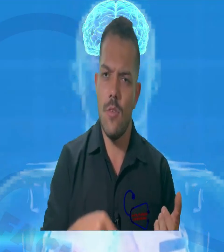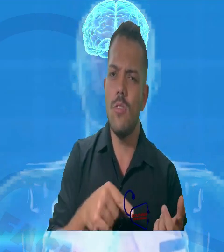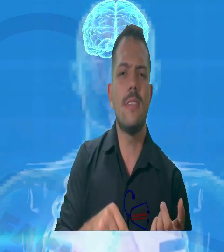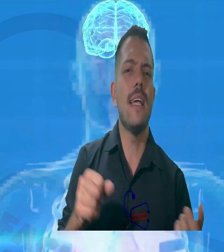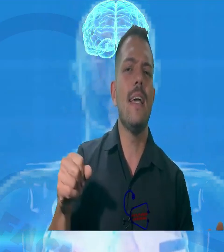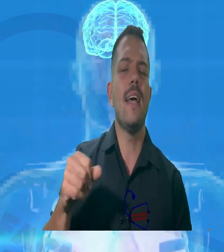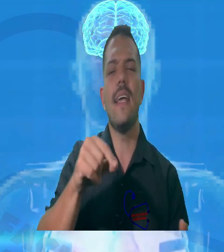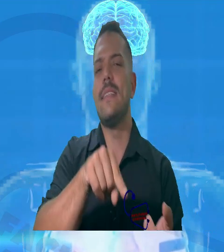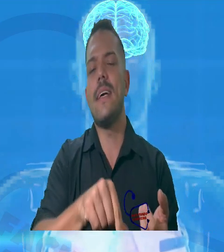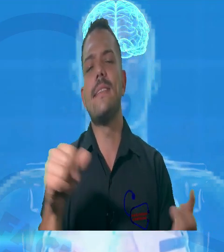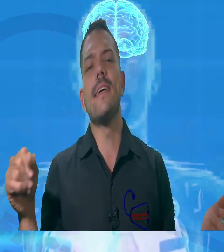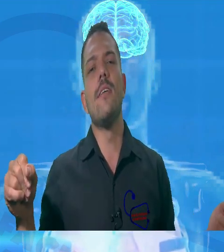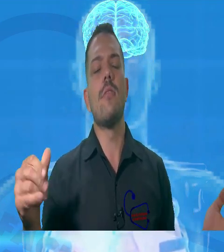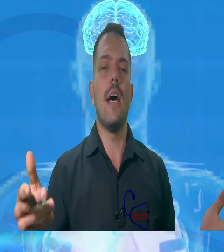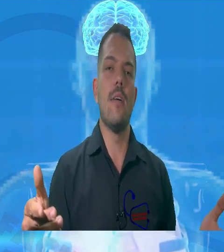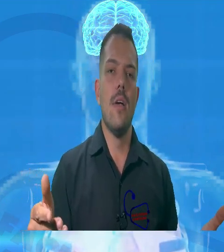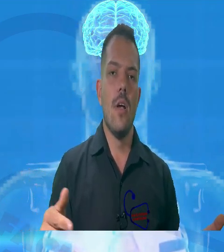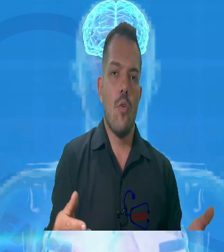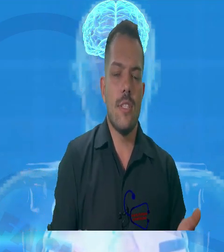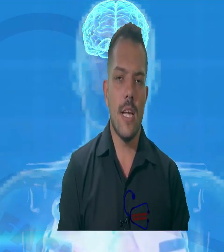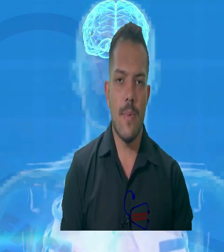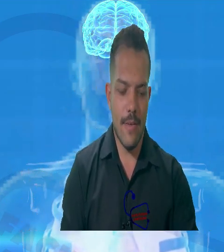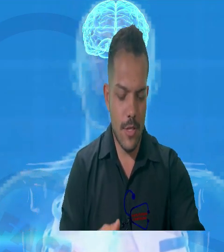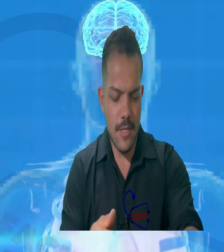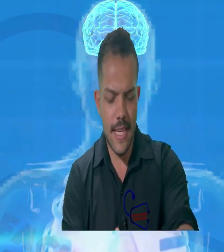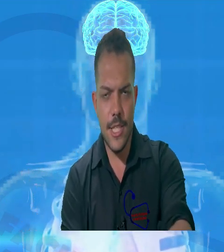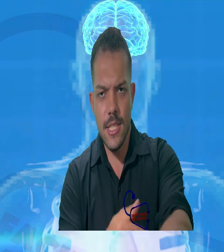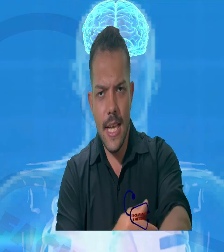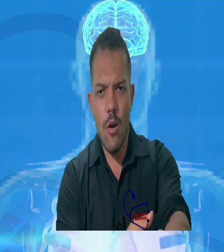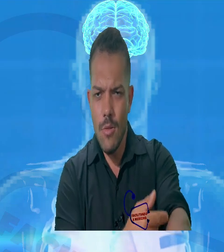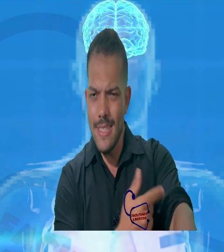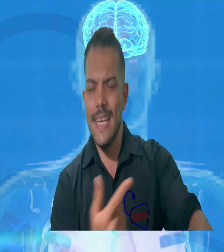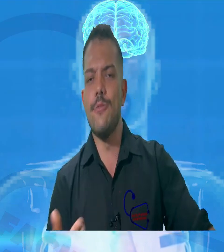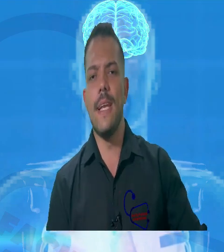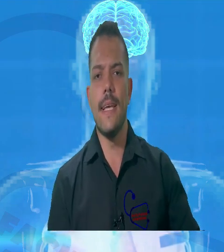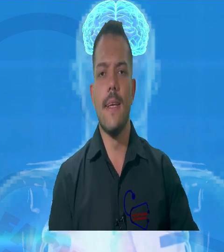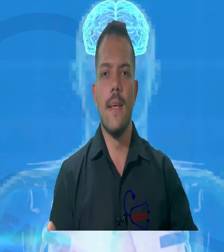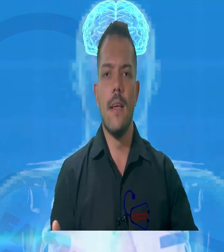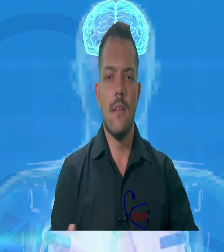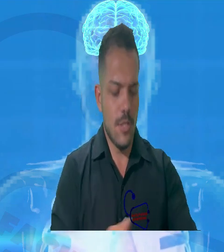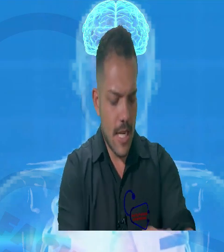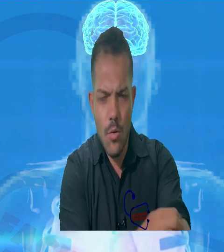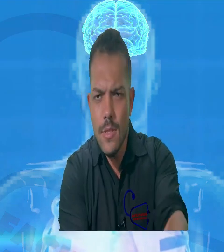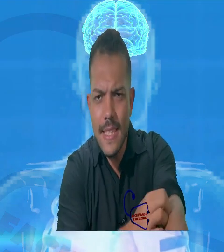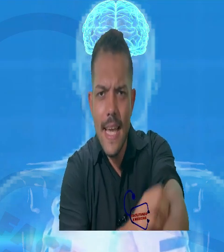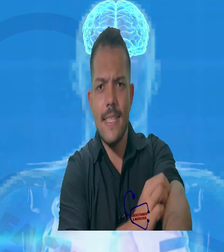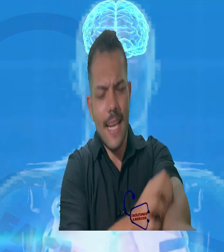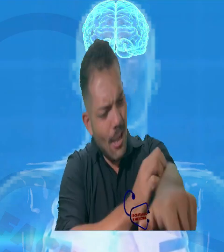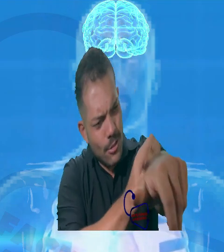itching, irritation, Of course, itching because you feel like there is something walking there, it causes itching, okay? causing